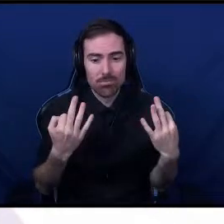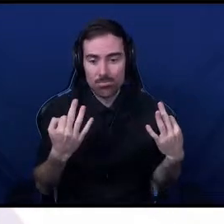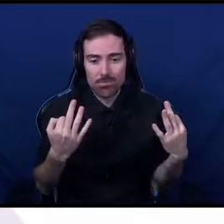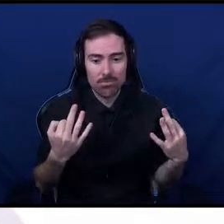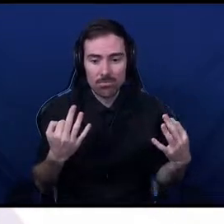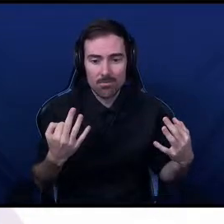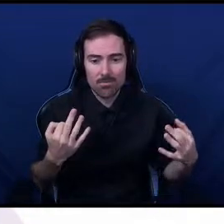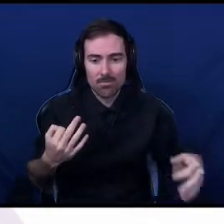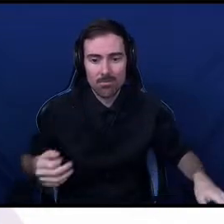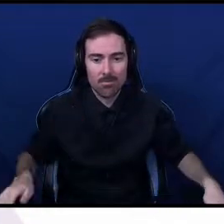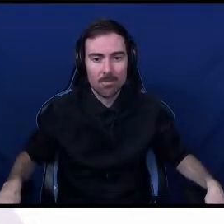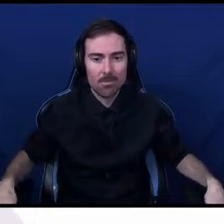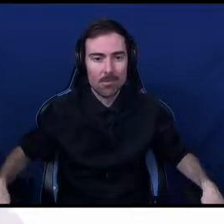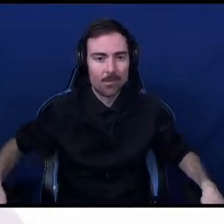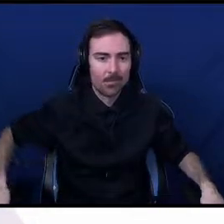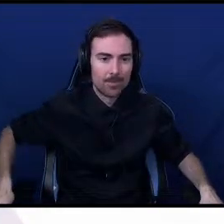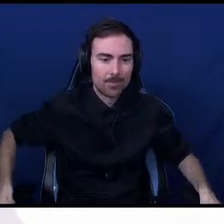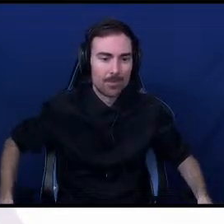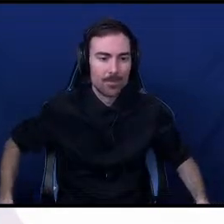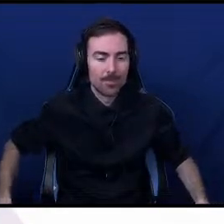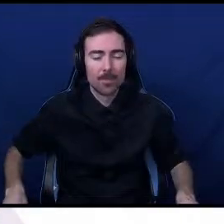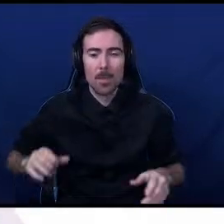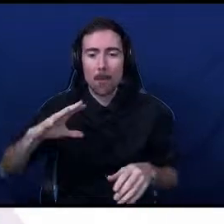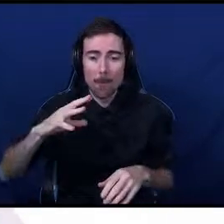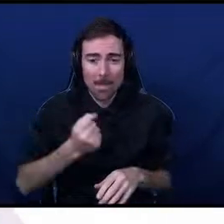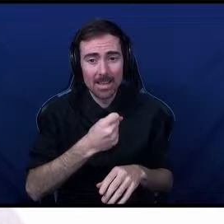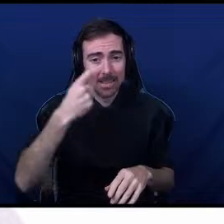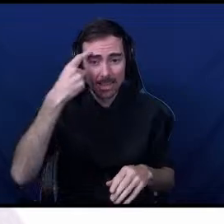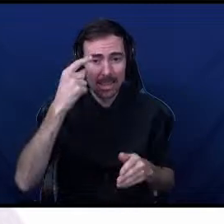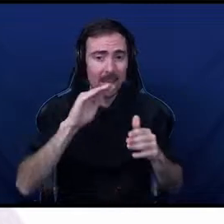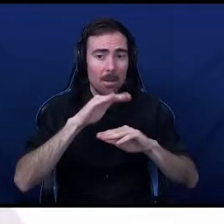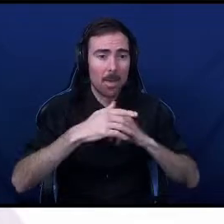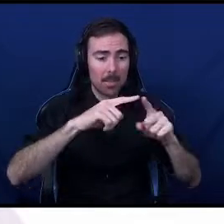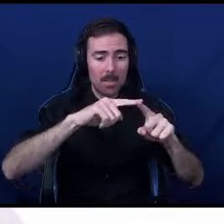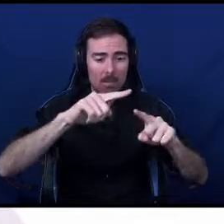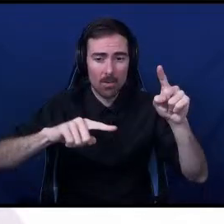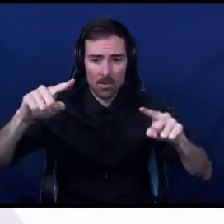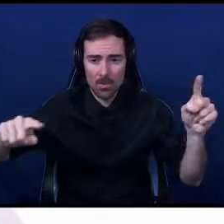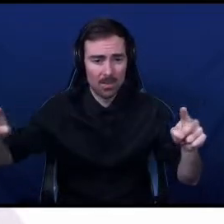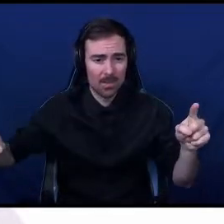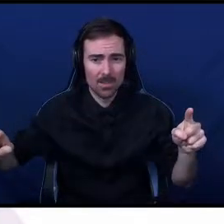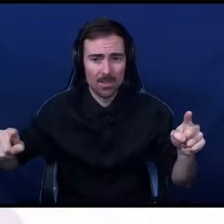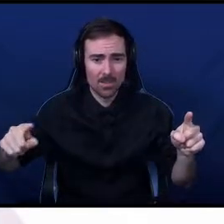We have to think about the diversity of human experience. We are all shapes we are all sizes, we are all socio